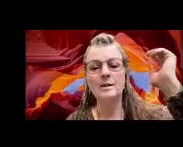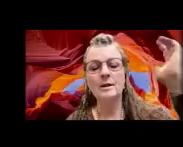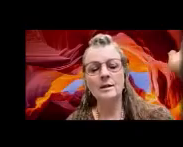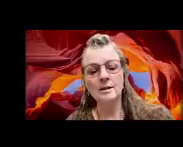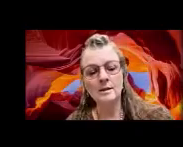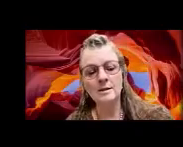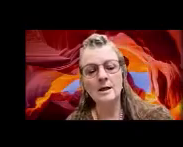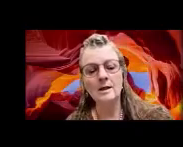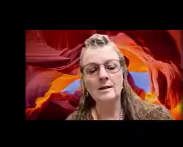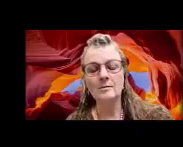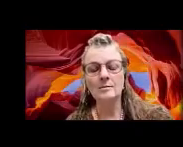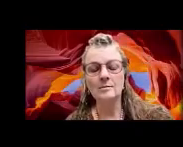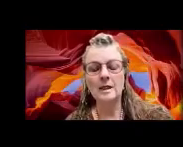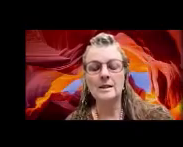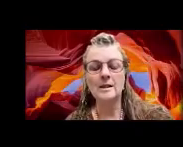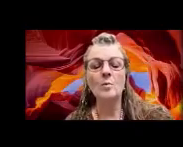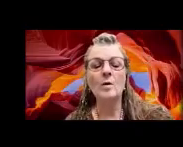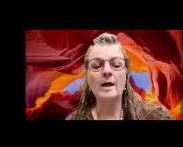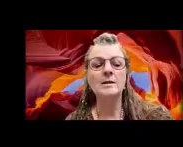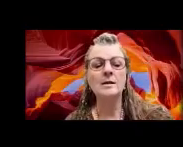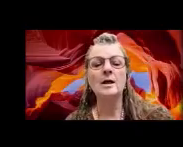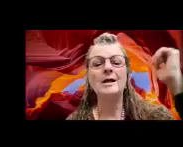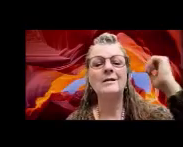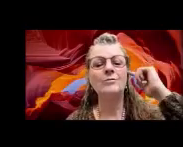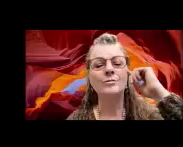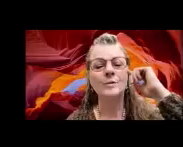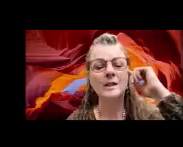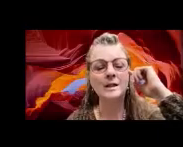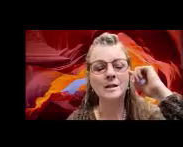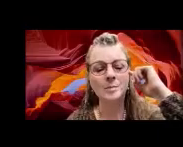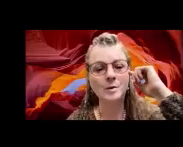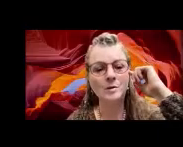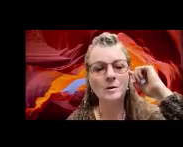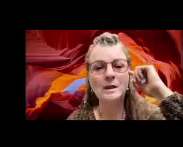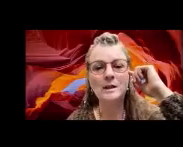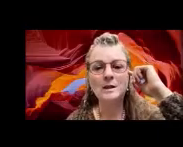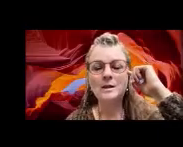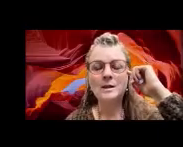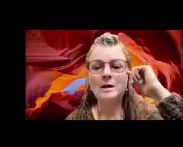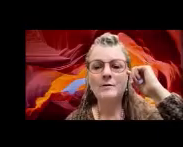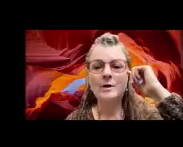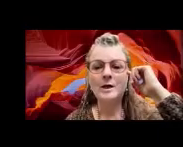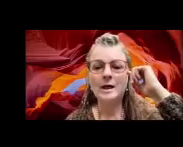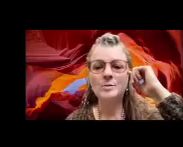that it's not in some way. It's not really typical of her age.